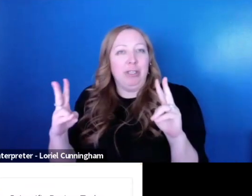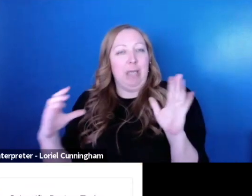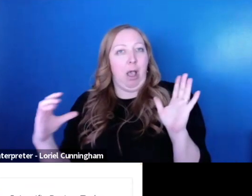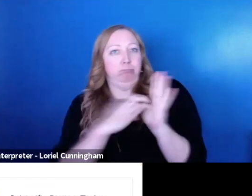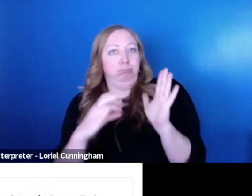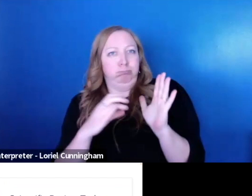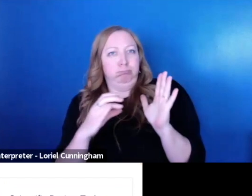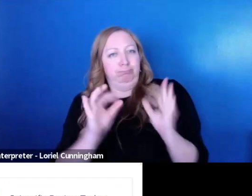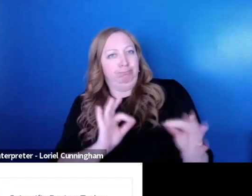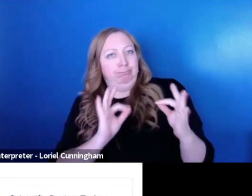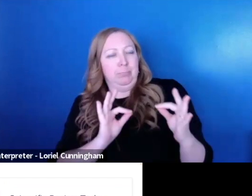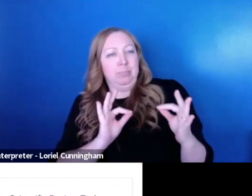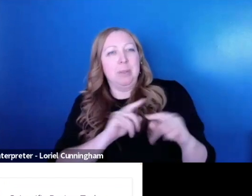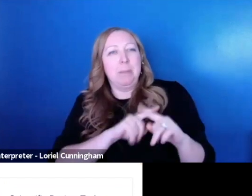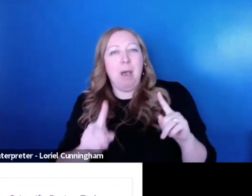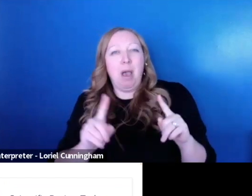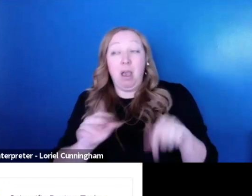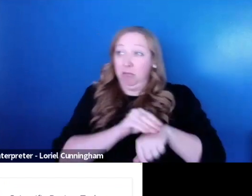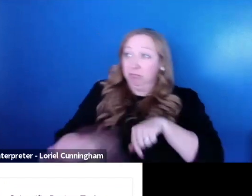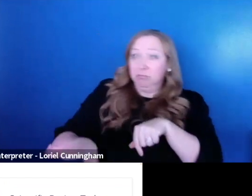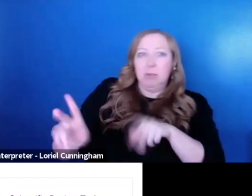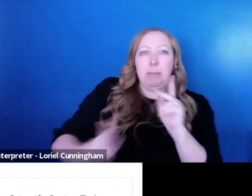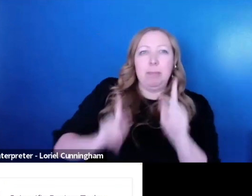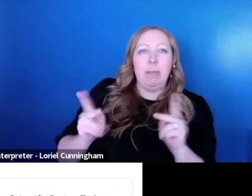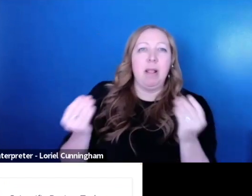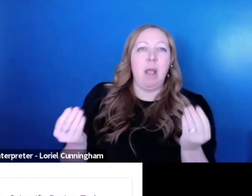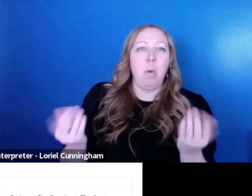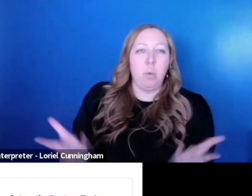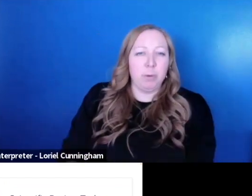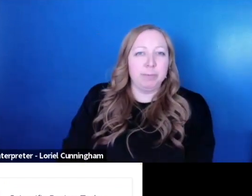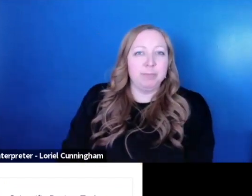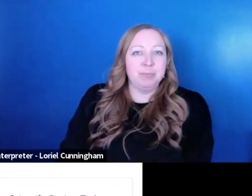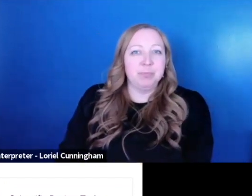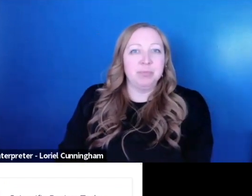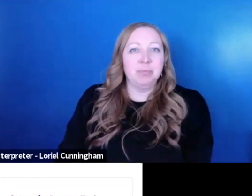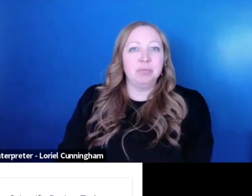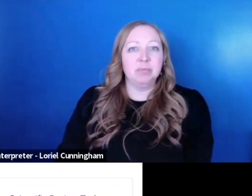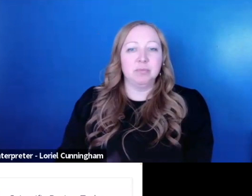does that mean for us? So one is this question of intentionality. So scientific racism does not need to be